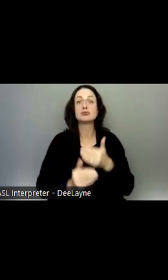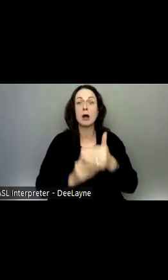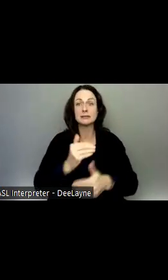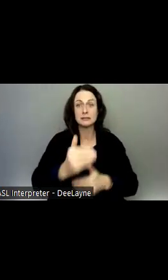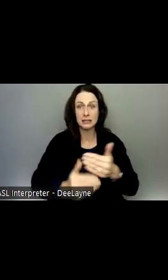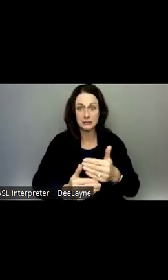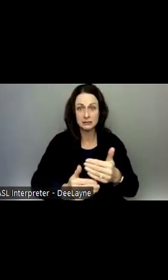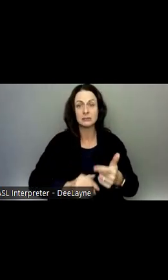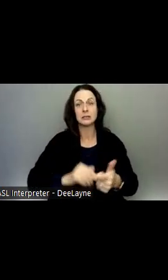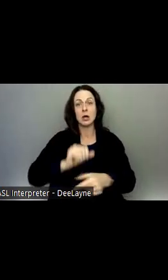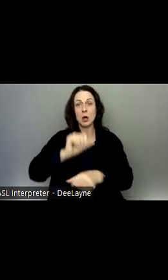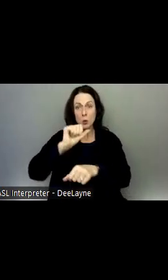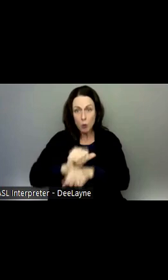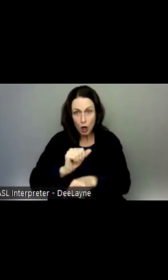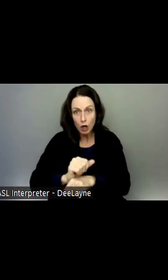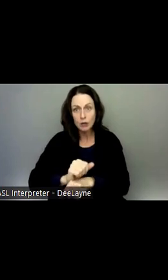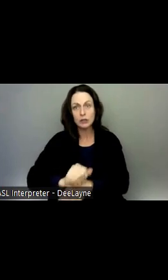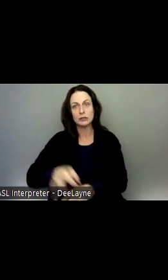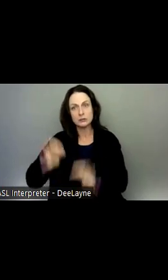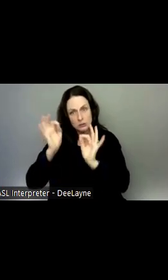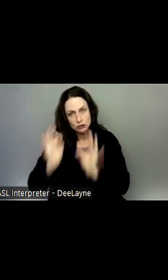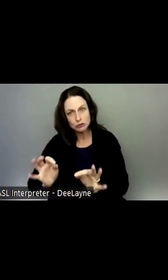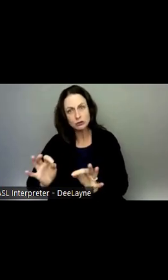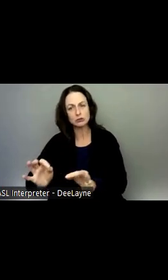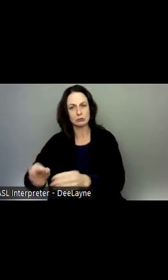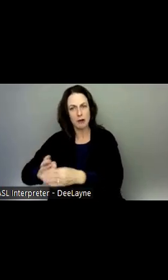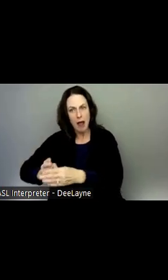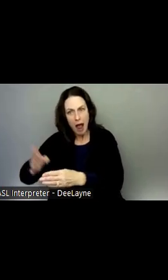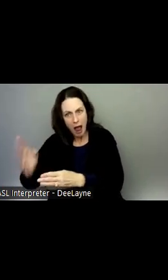and the decision making and the outcomes than it is about the organization.